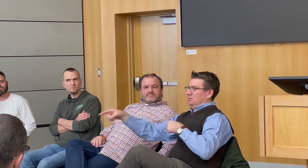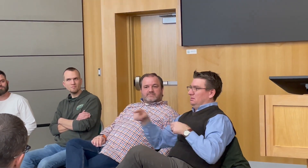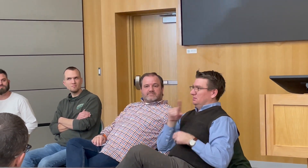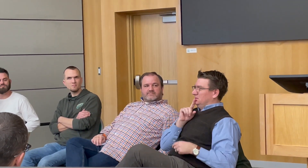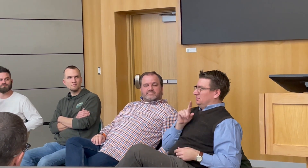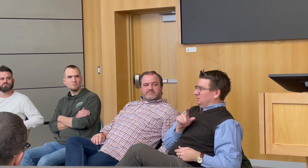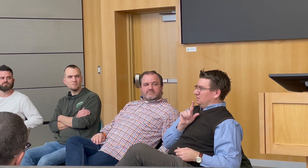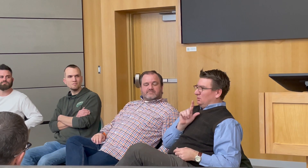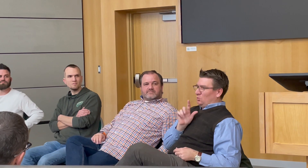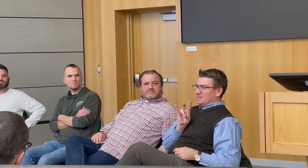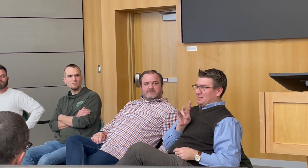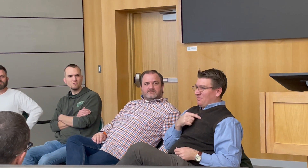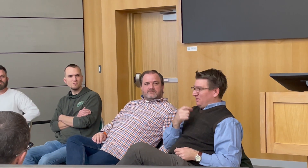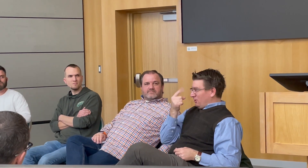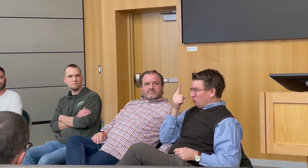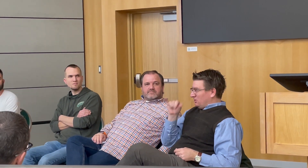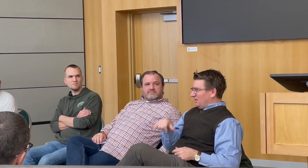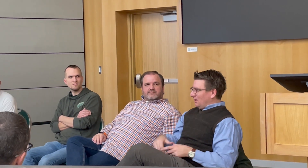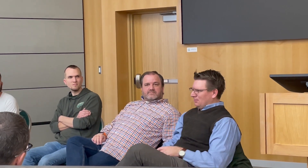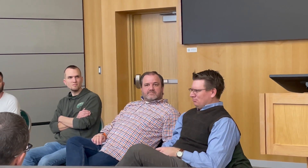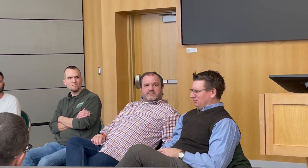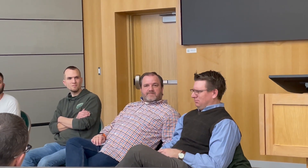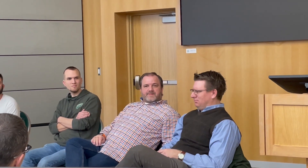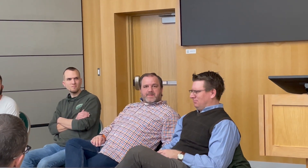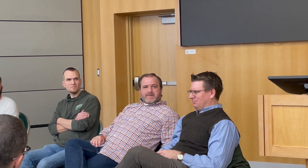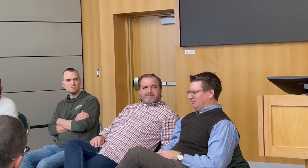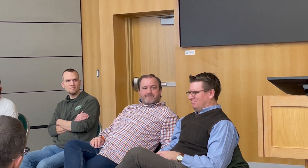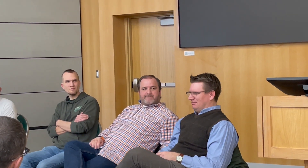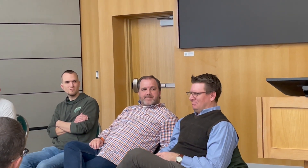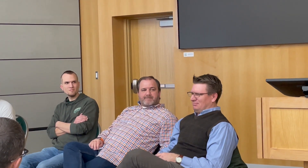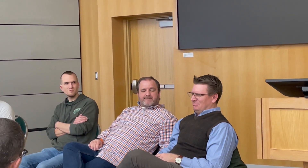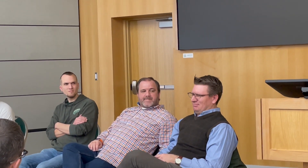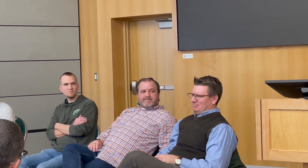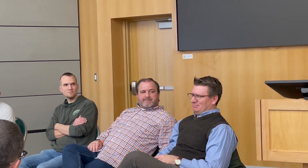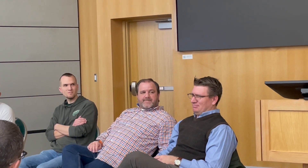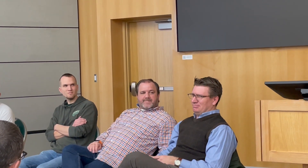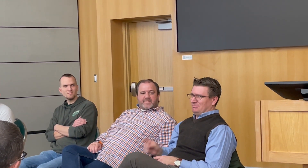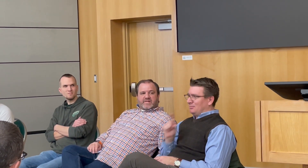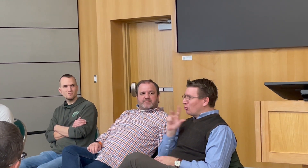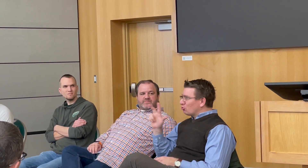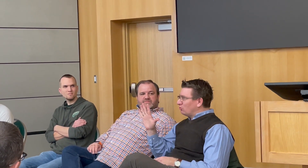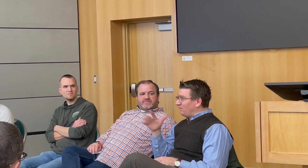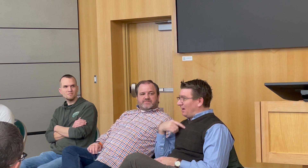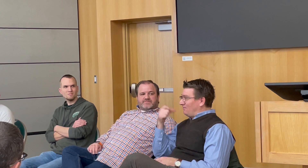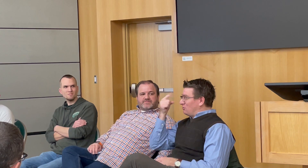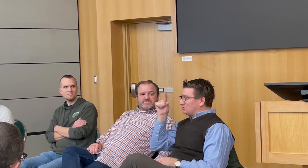that gave me came from my cocar implant but back when I got those promptings I didn't understand